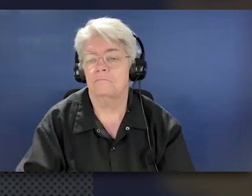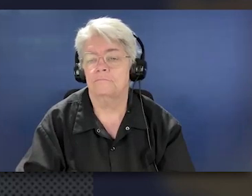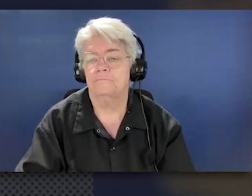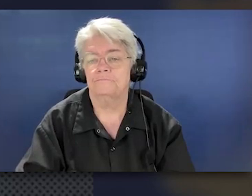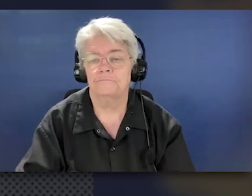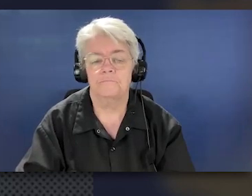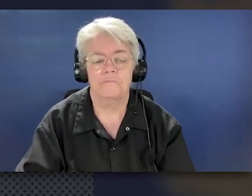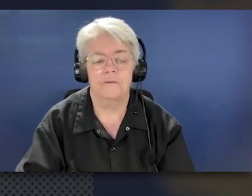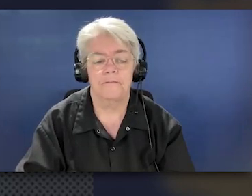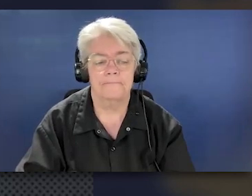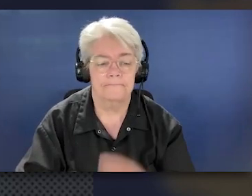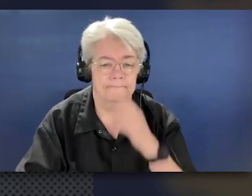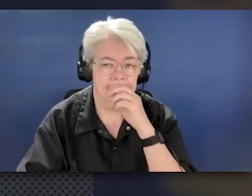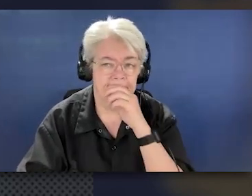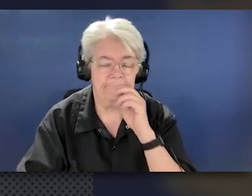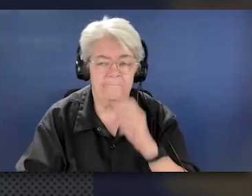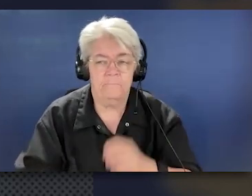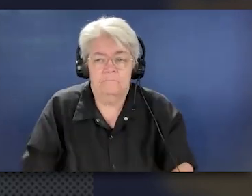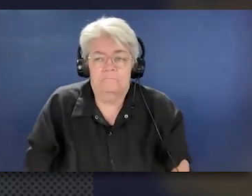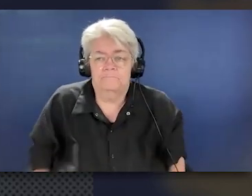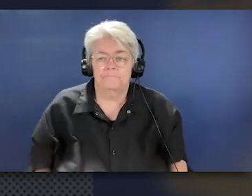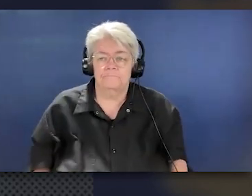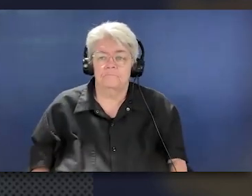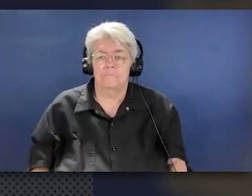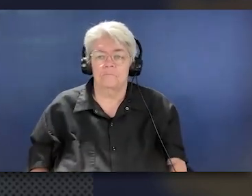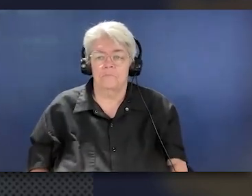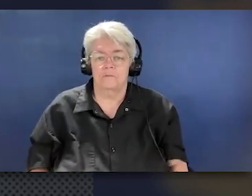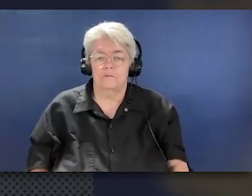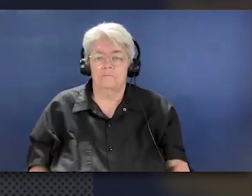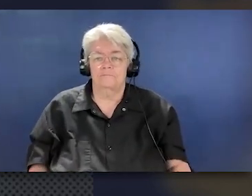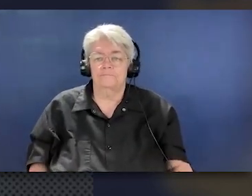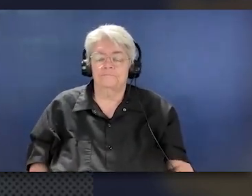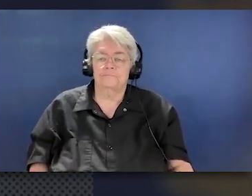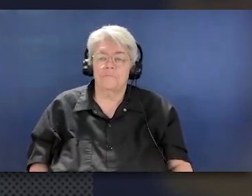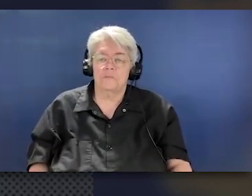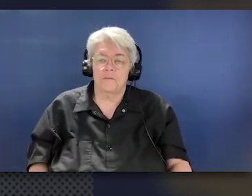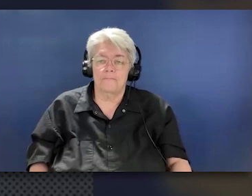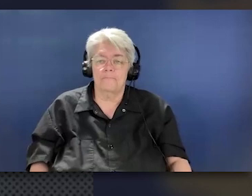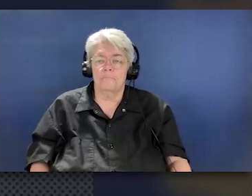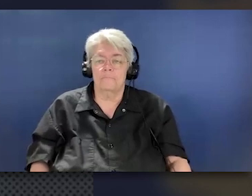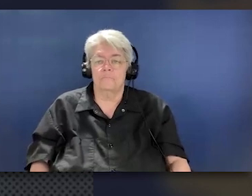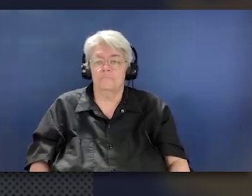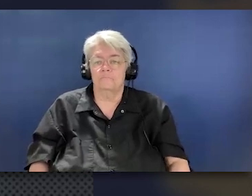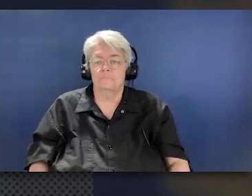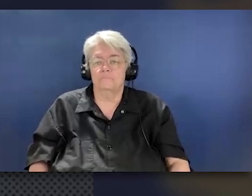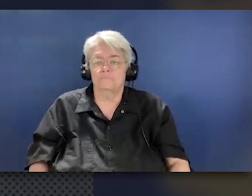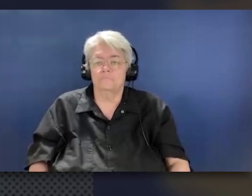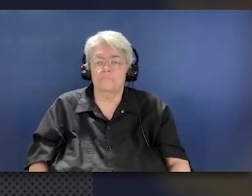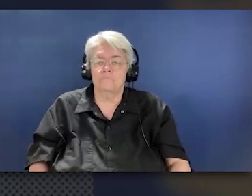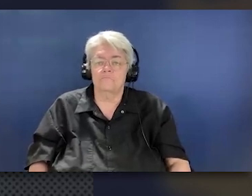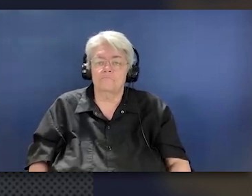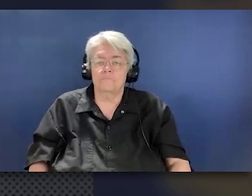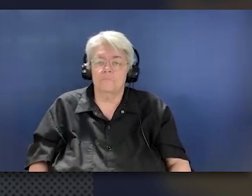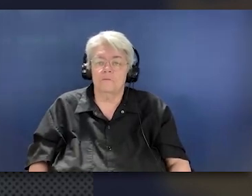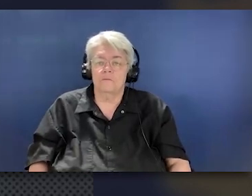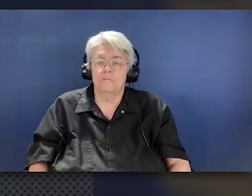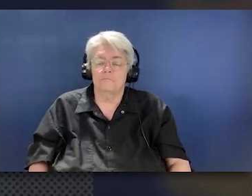people who weren’t paying could still contribute to the course, could still have their blog posts